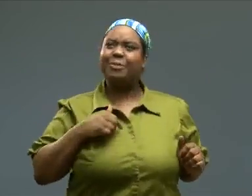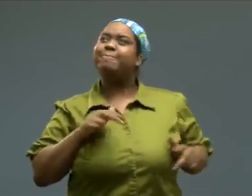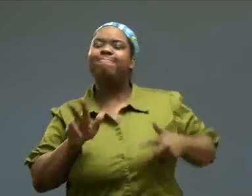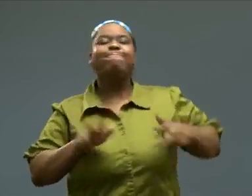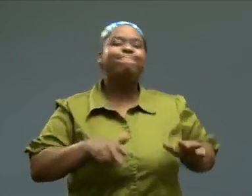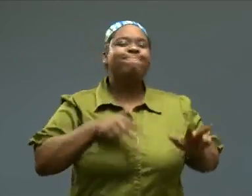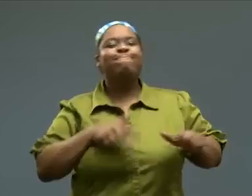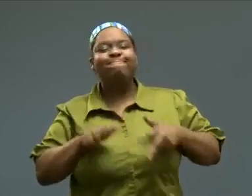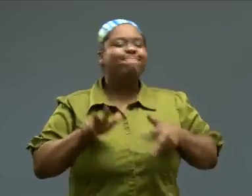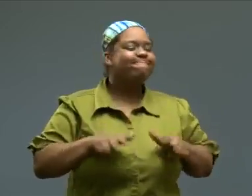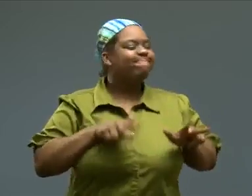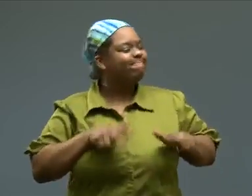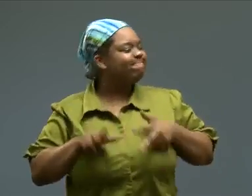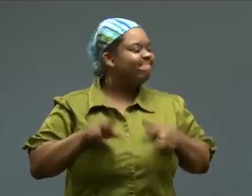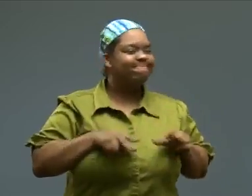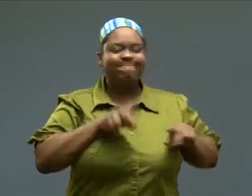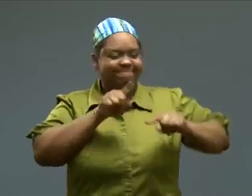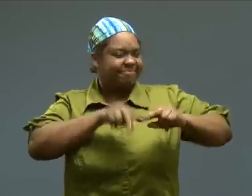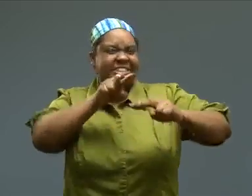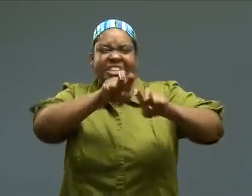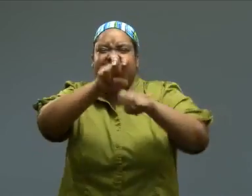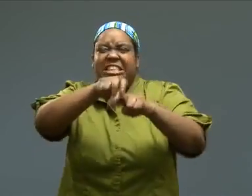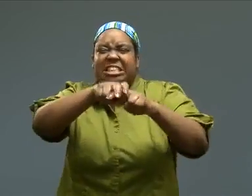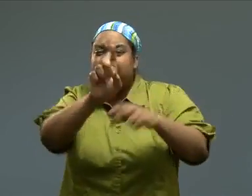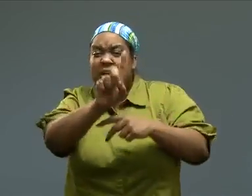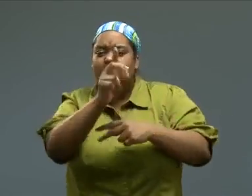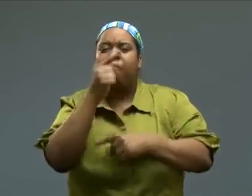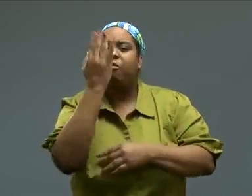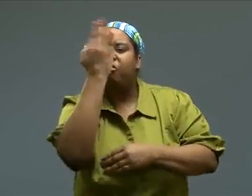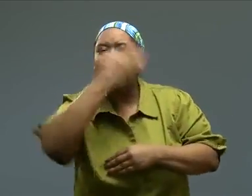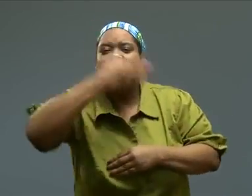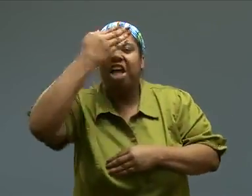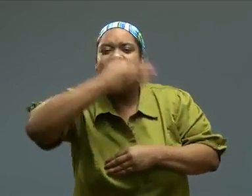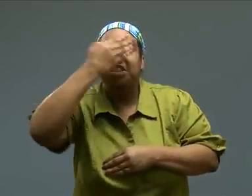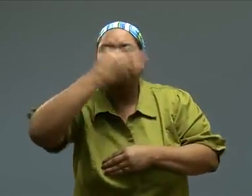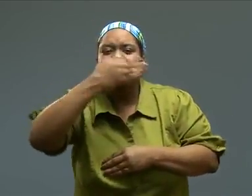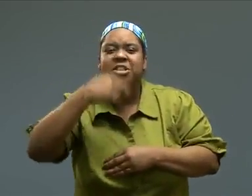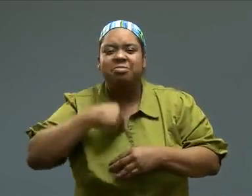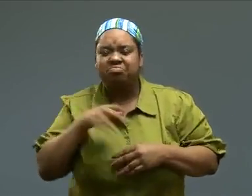We sat in the front. Whatever. I took my seat,